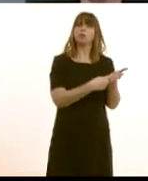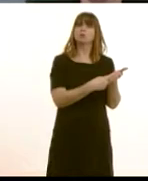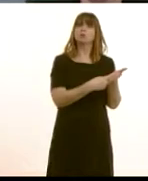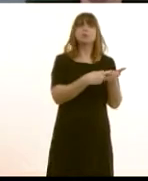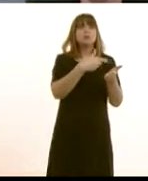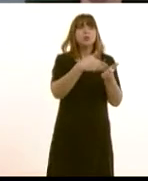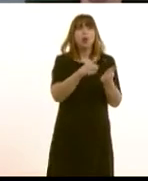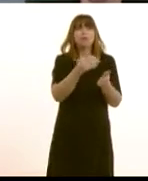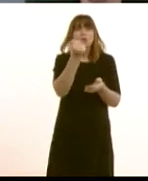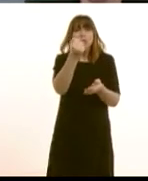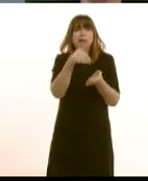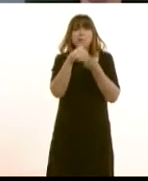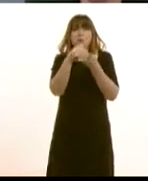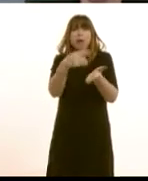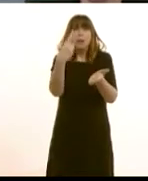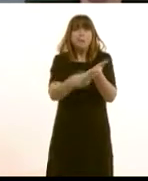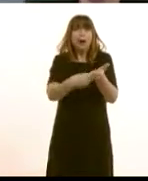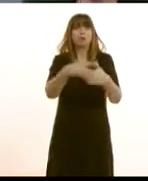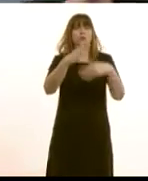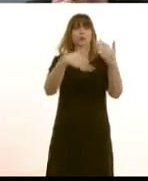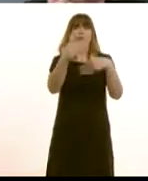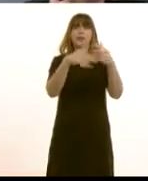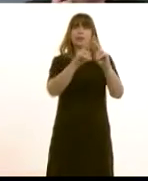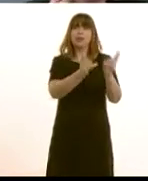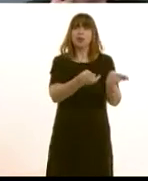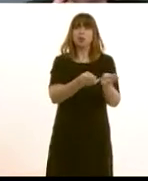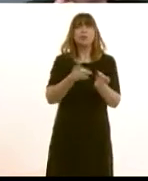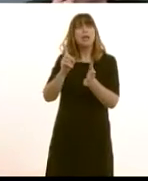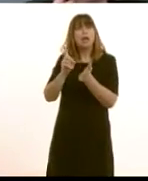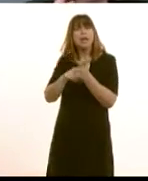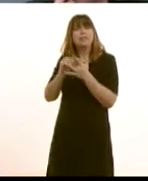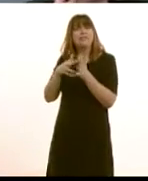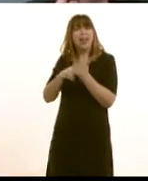for £10 million to build houses on. When you look at the Lisvane land: selling for